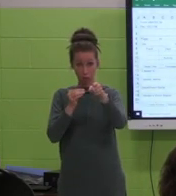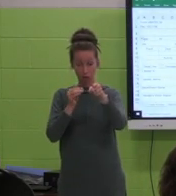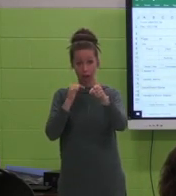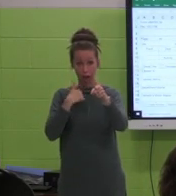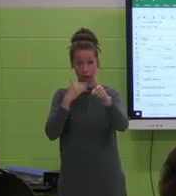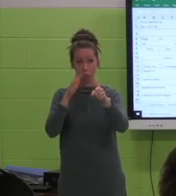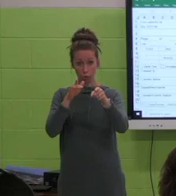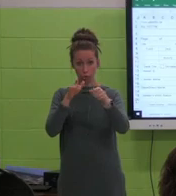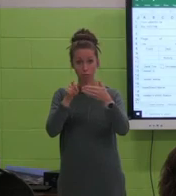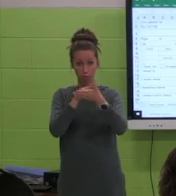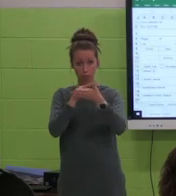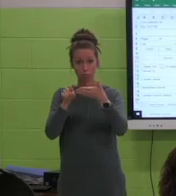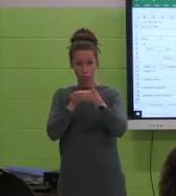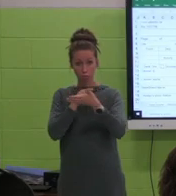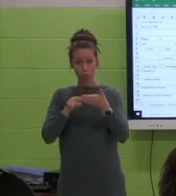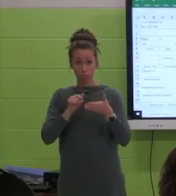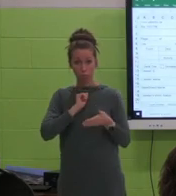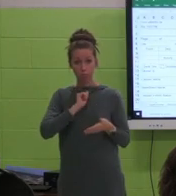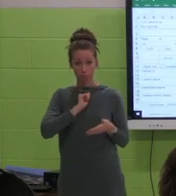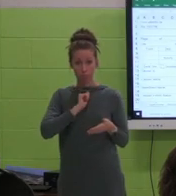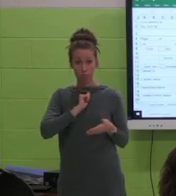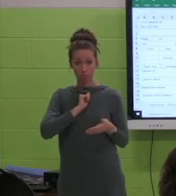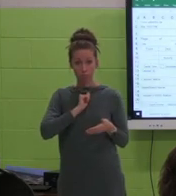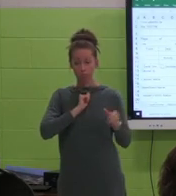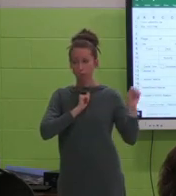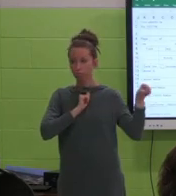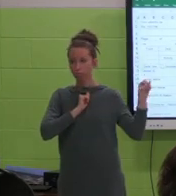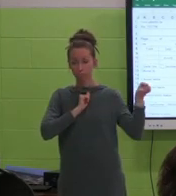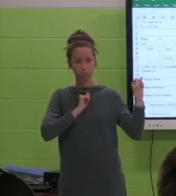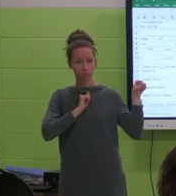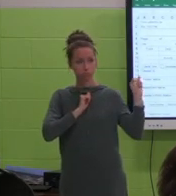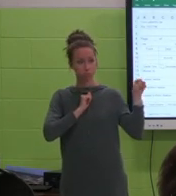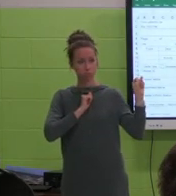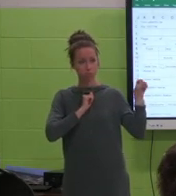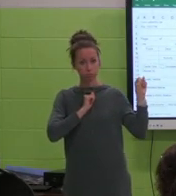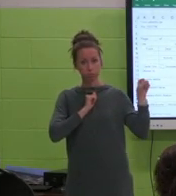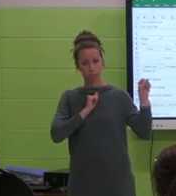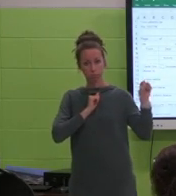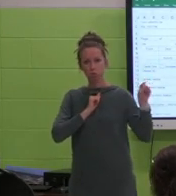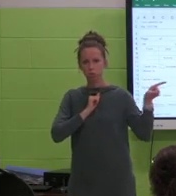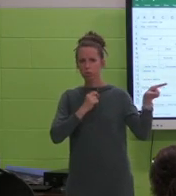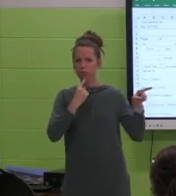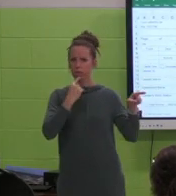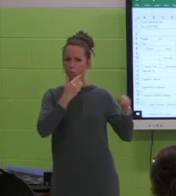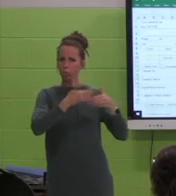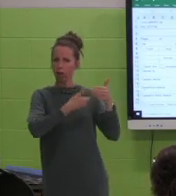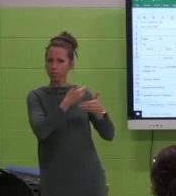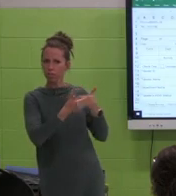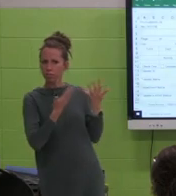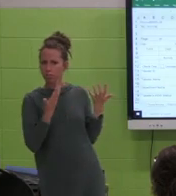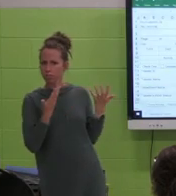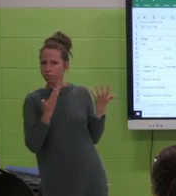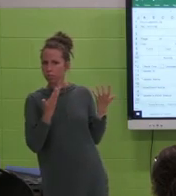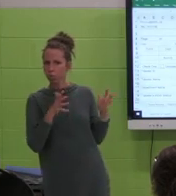Mark those as and you said that you were process and I don't want you to order stuff